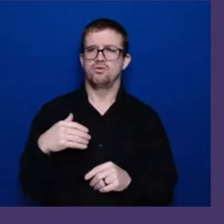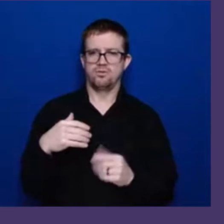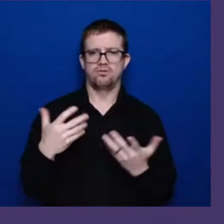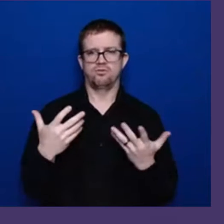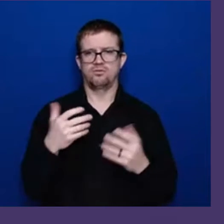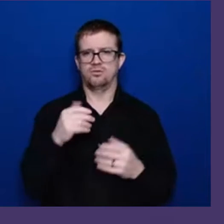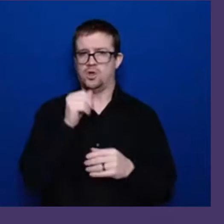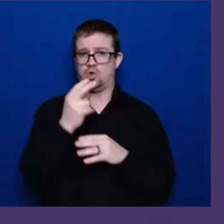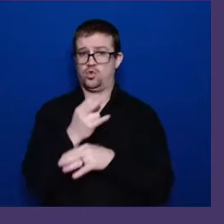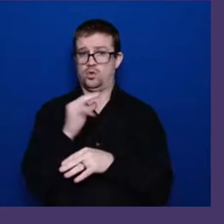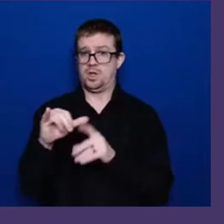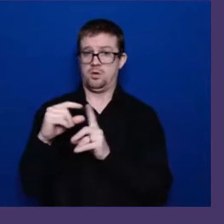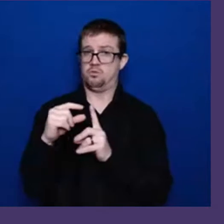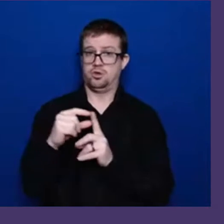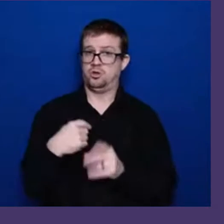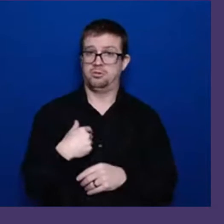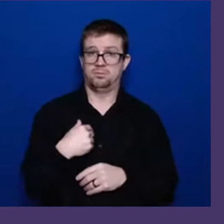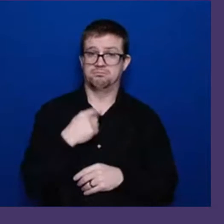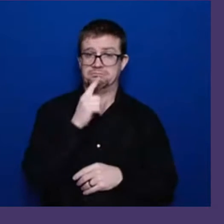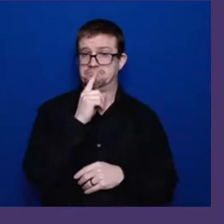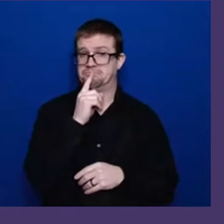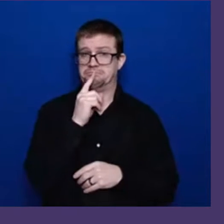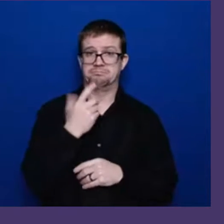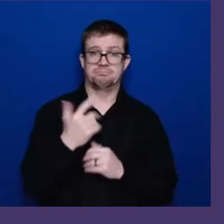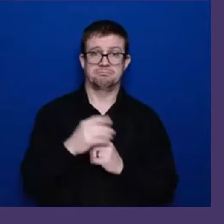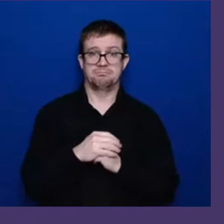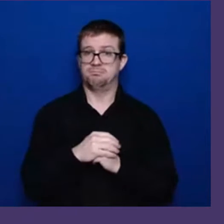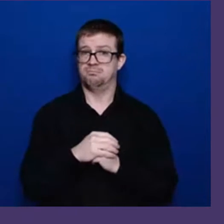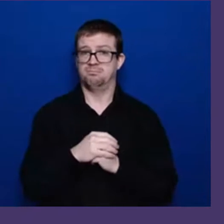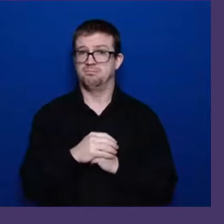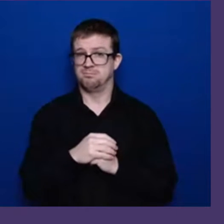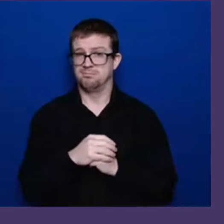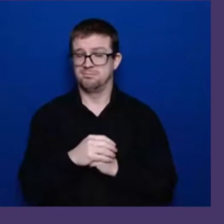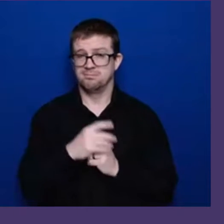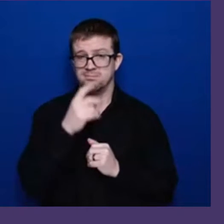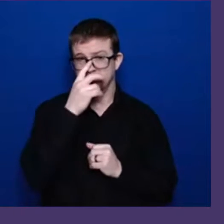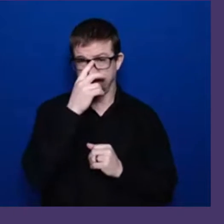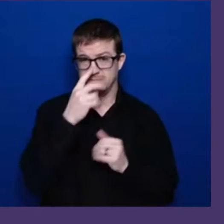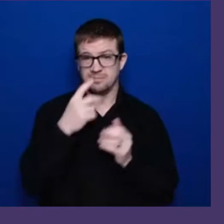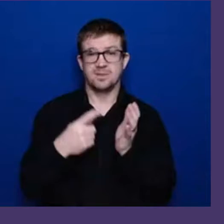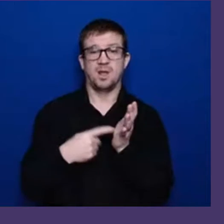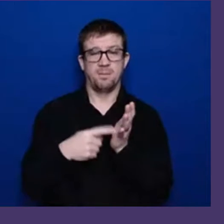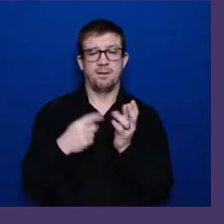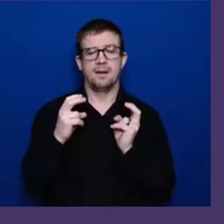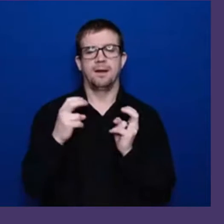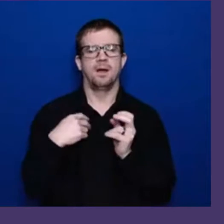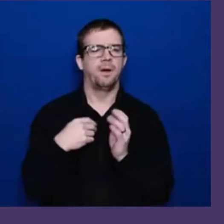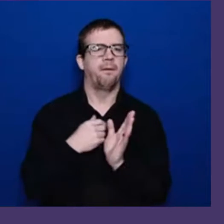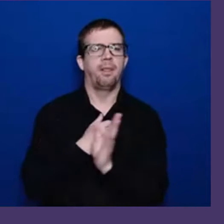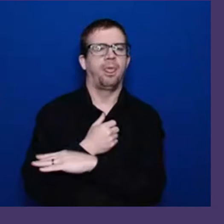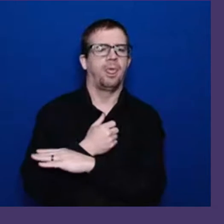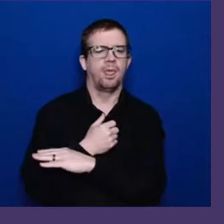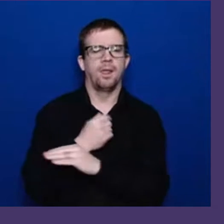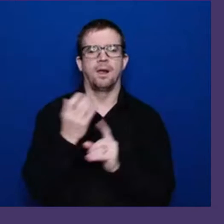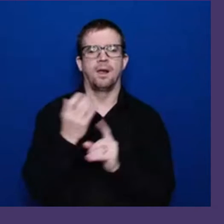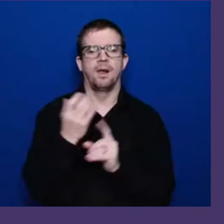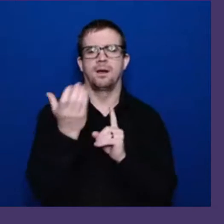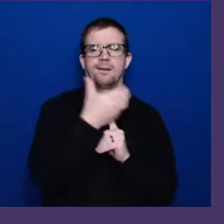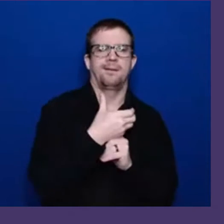I would, in some ways, try to pass, if I could. If people thought I just sprained my ankle, I'd be like, "Yeah, that's it."